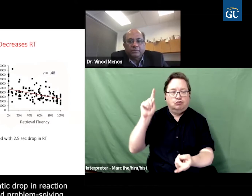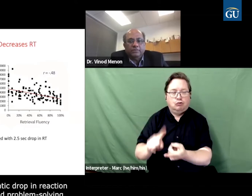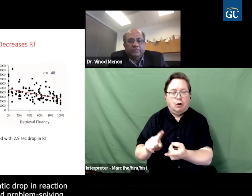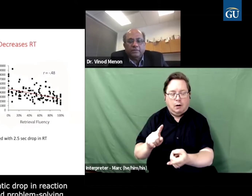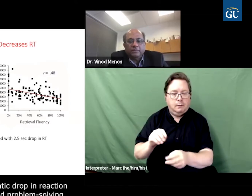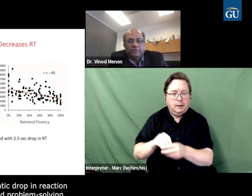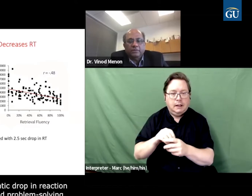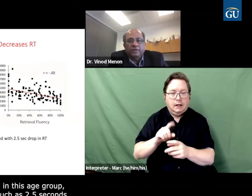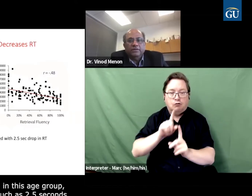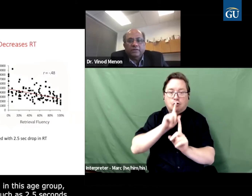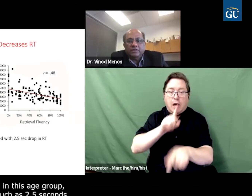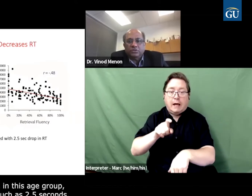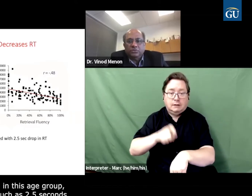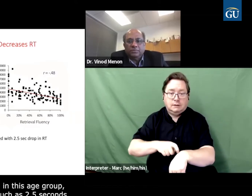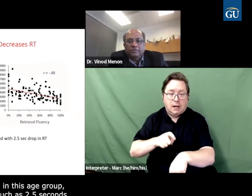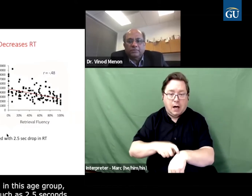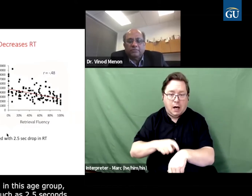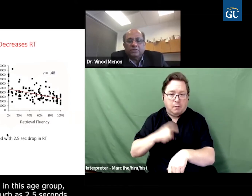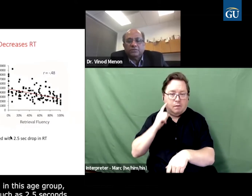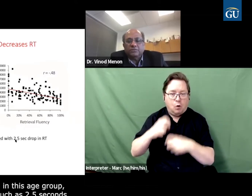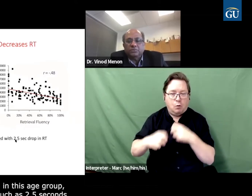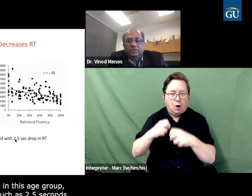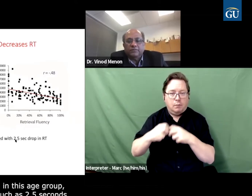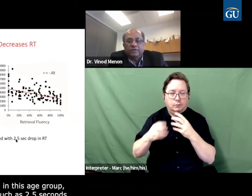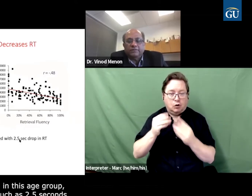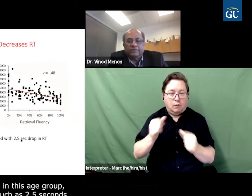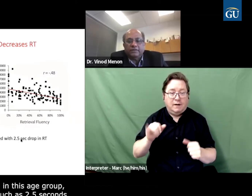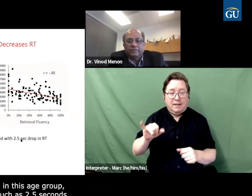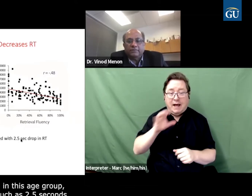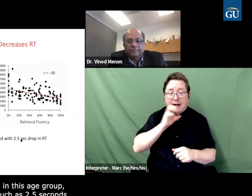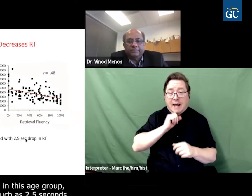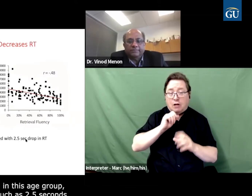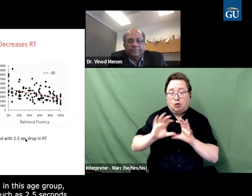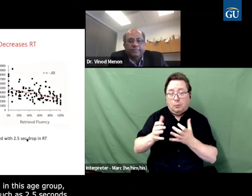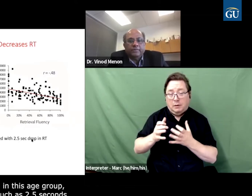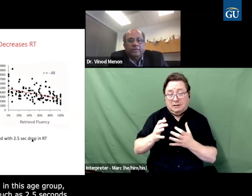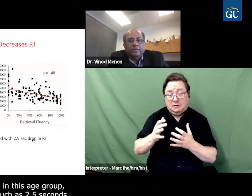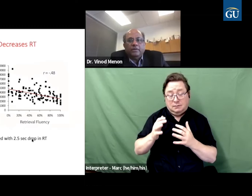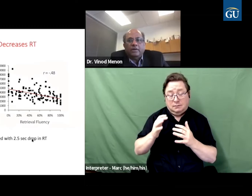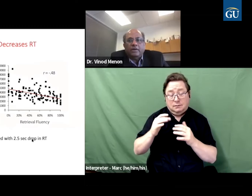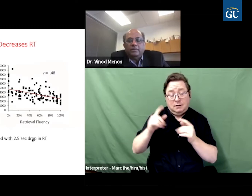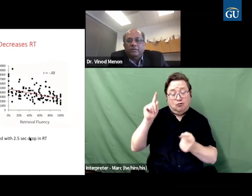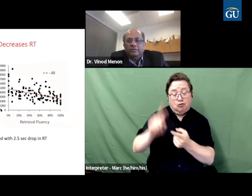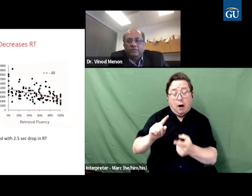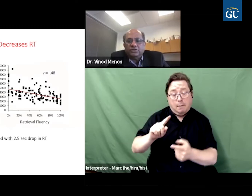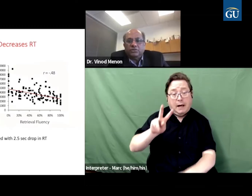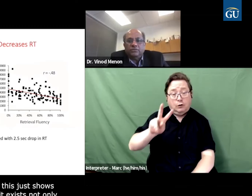problem solving in fact in this age